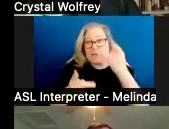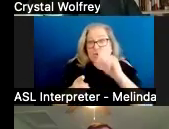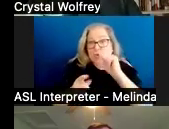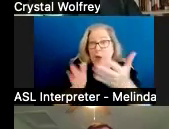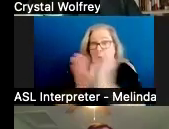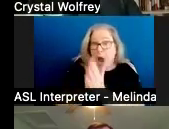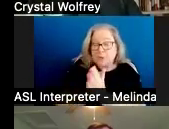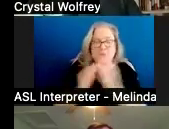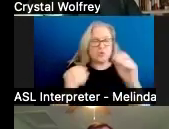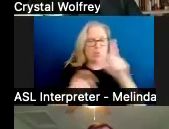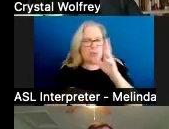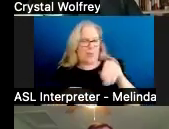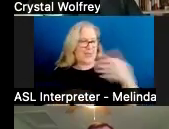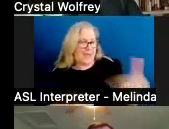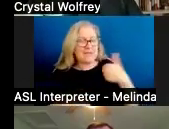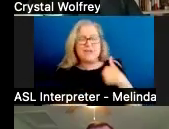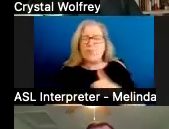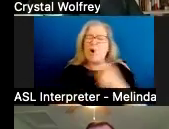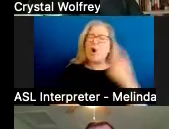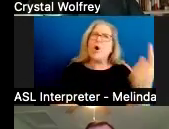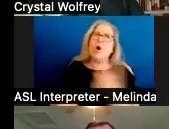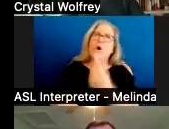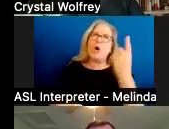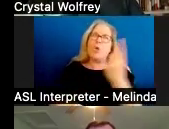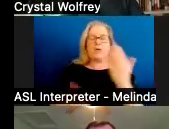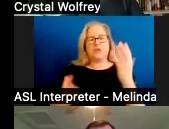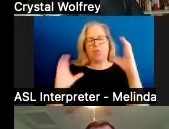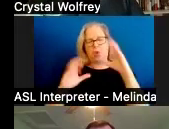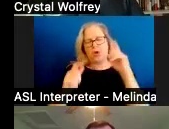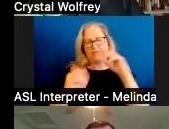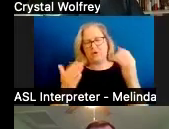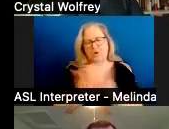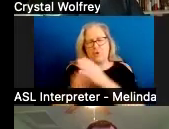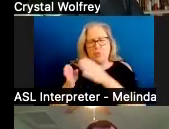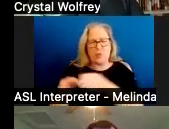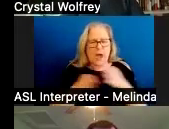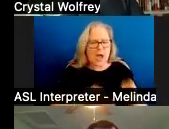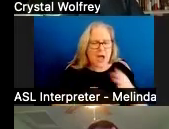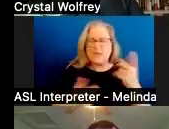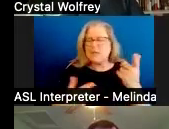And again, we are always looking for a win-win because our goal here is facilitating science.